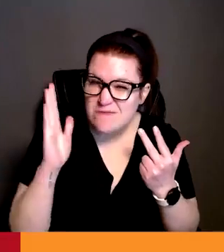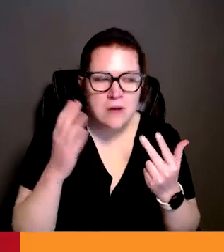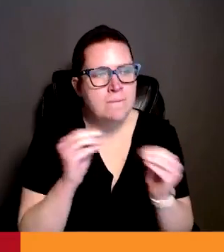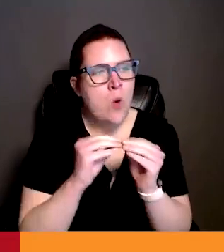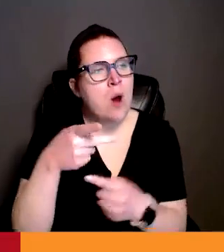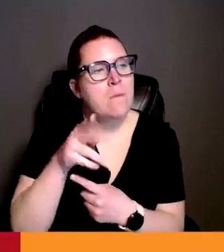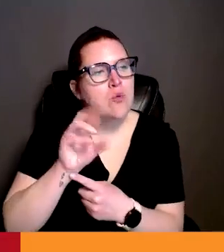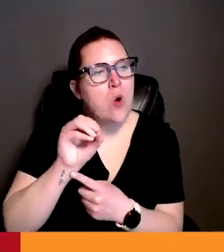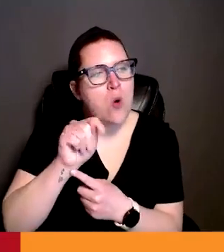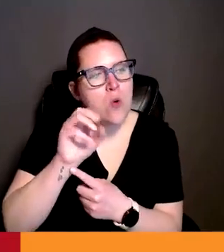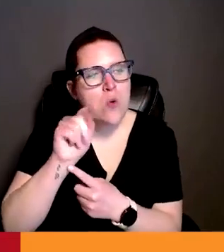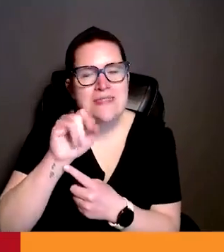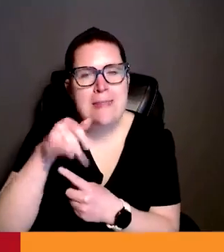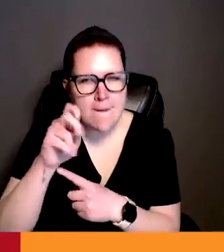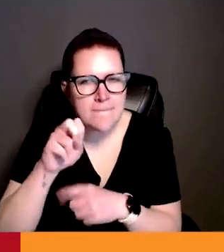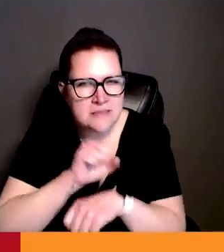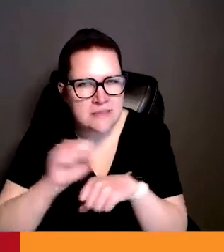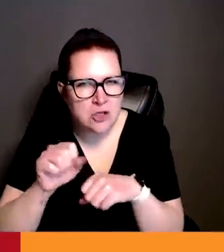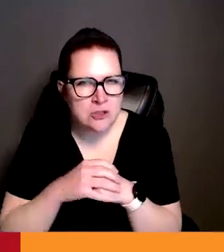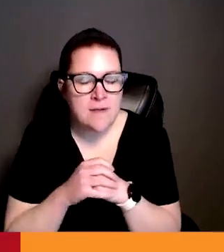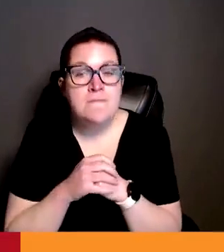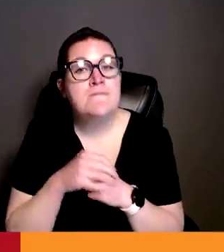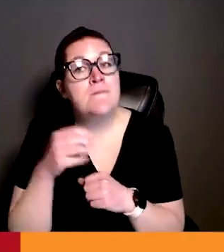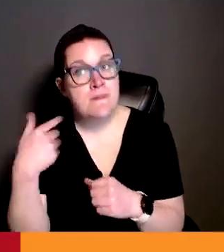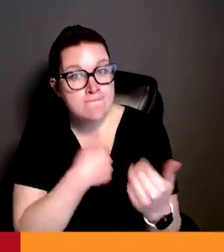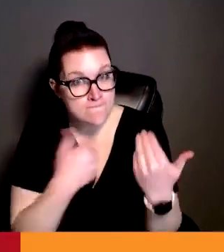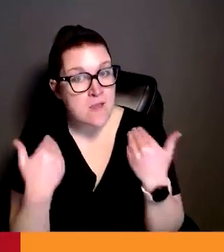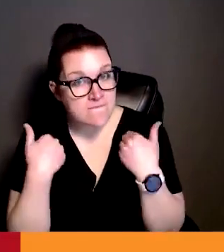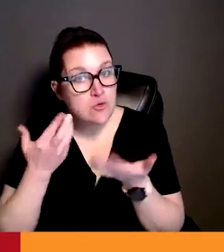And there are resources in the prize